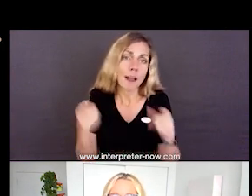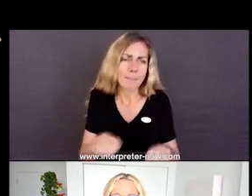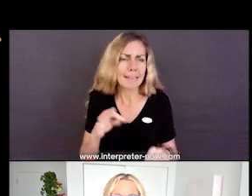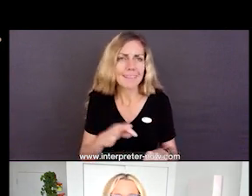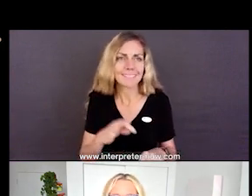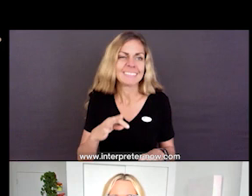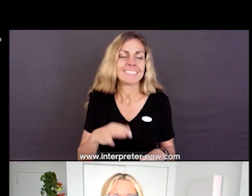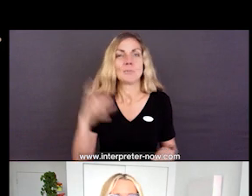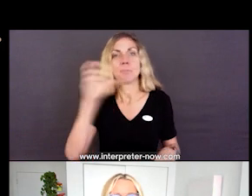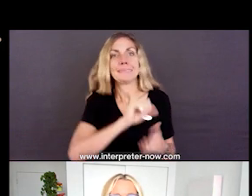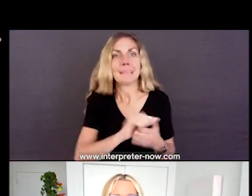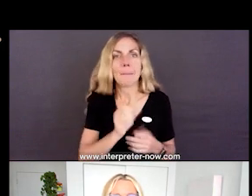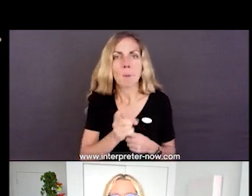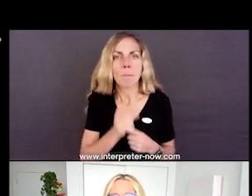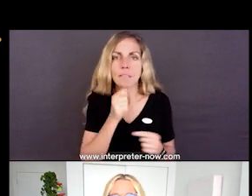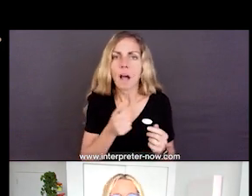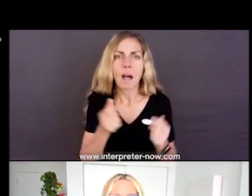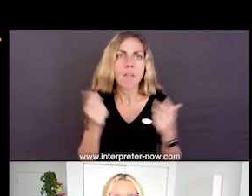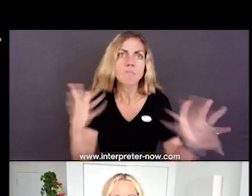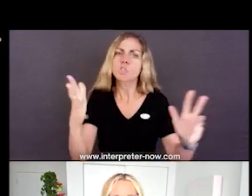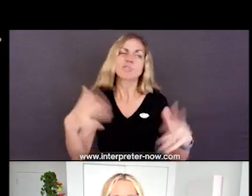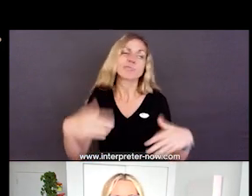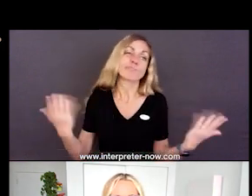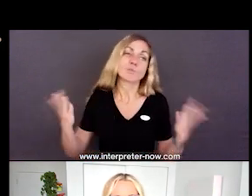So if you miss that moment, it's not the end.